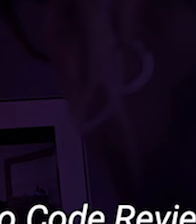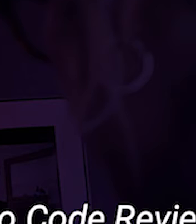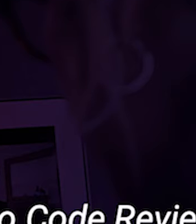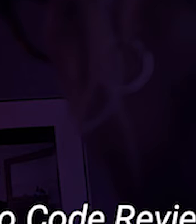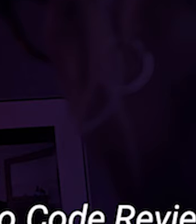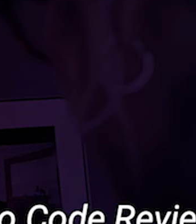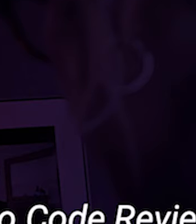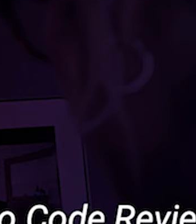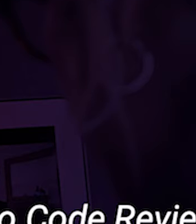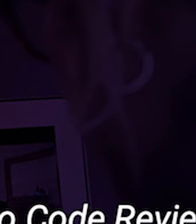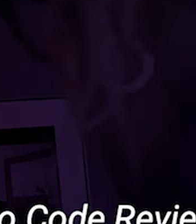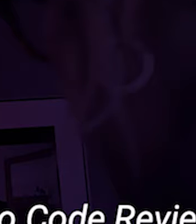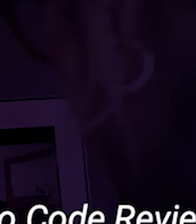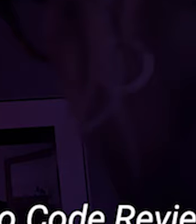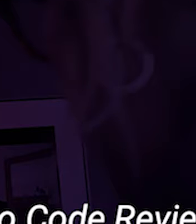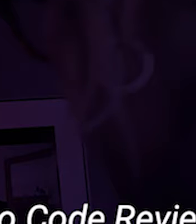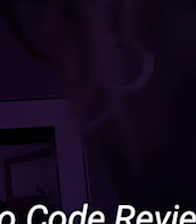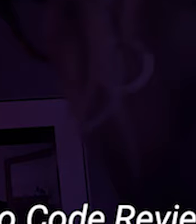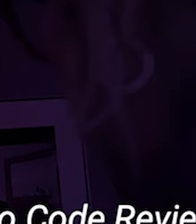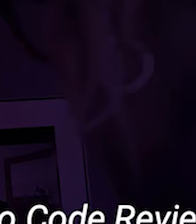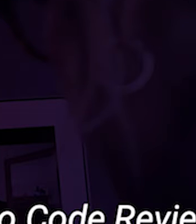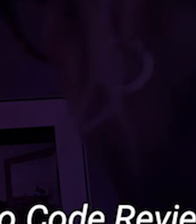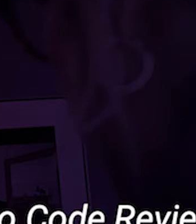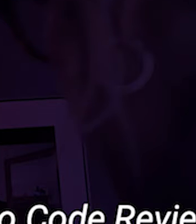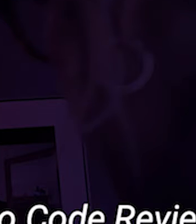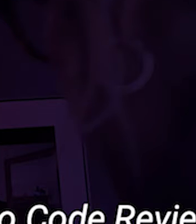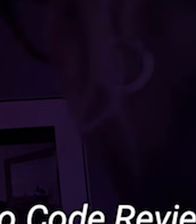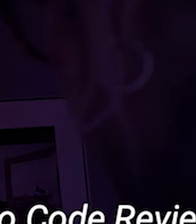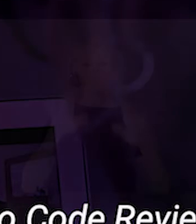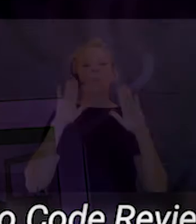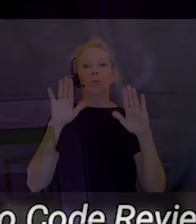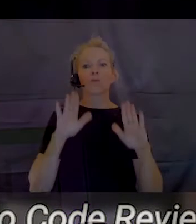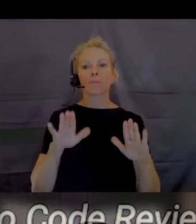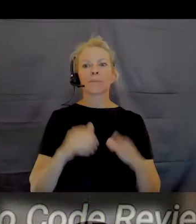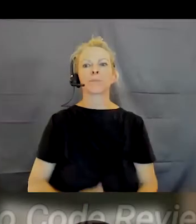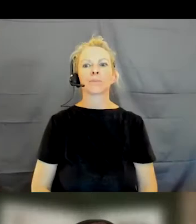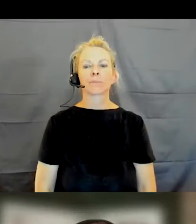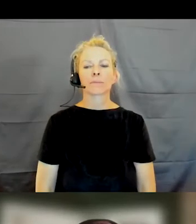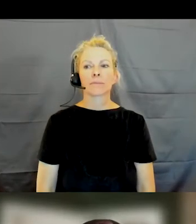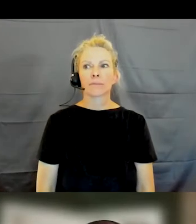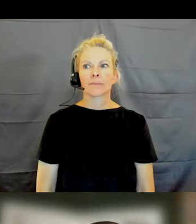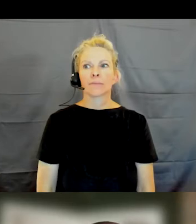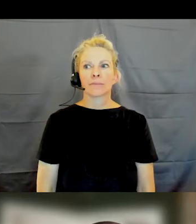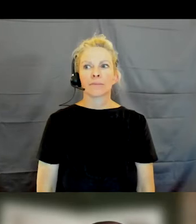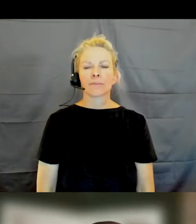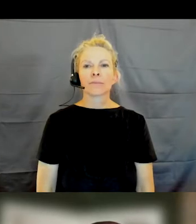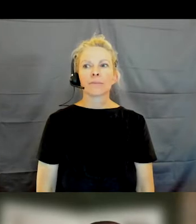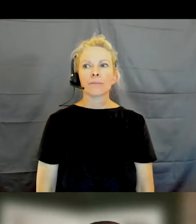Christina: We are going to talk about embedding accessibility into